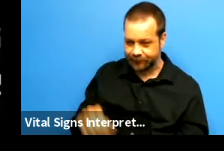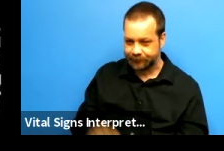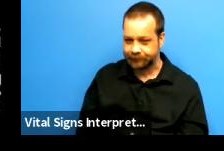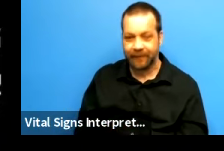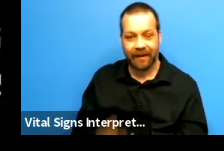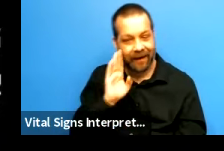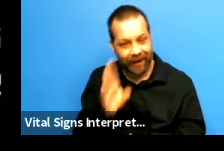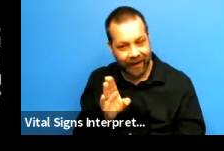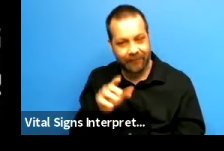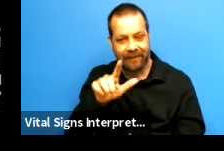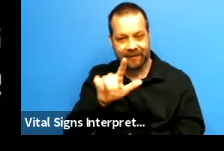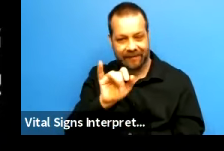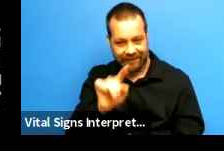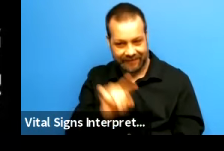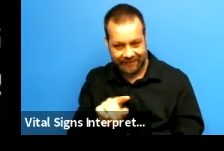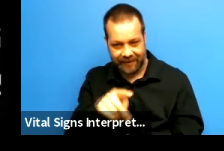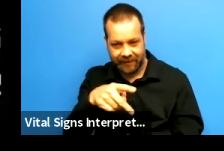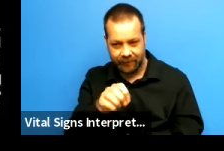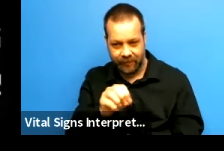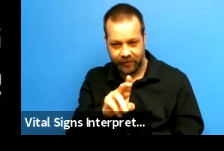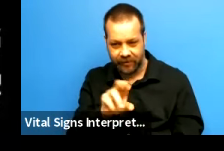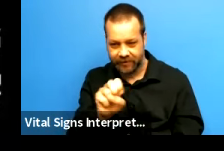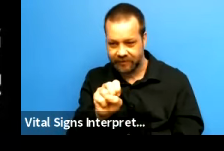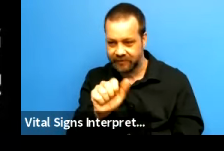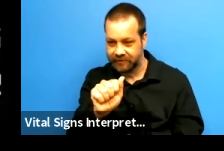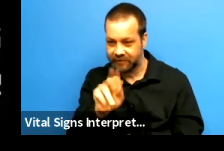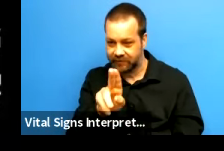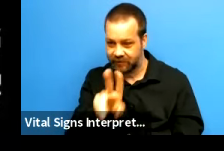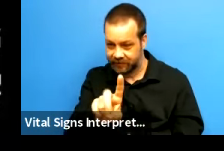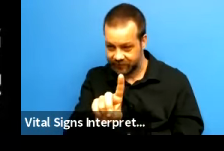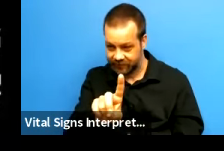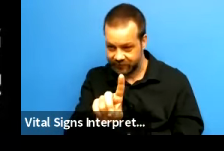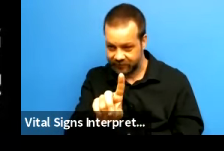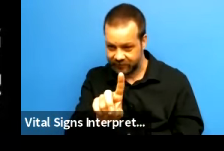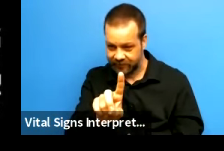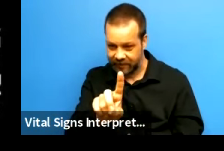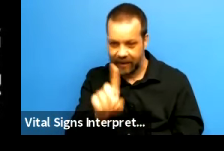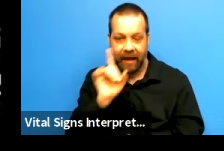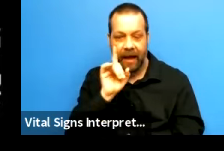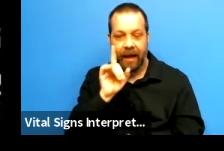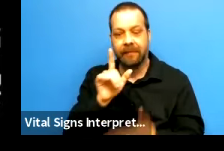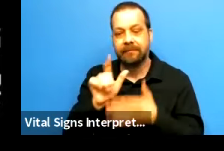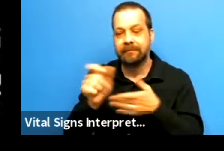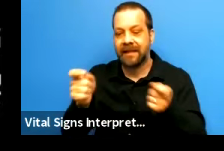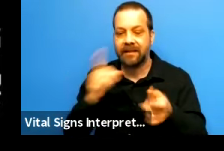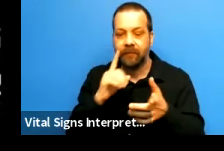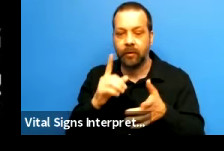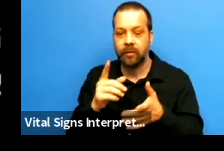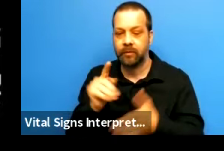Liz Persaud: I serve as the program and outreach manager for Tools for Life which is at the Center for Inclusive Design